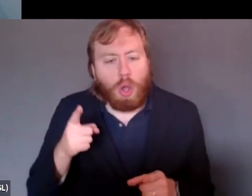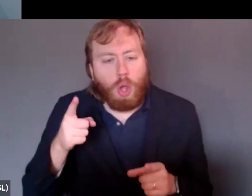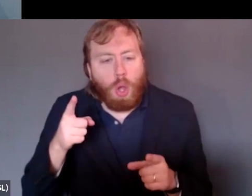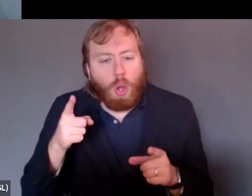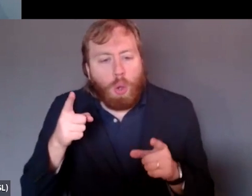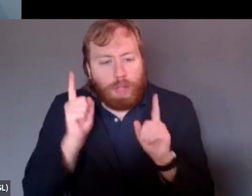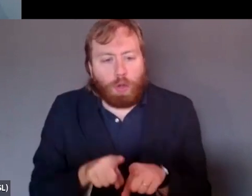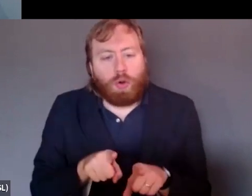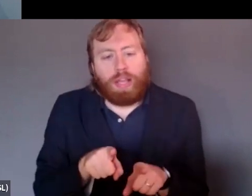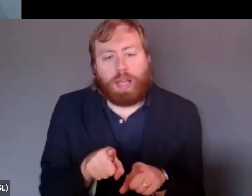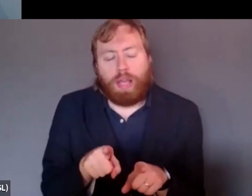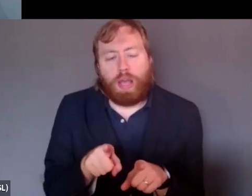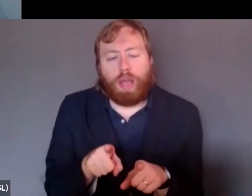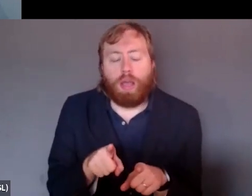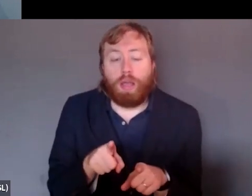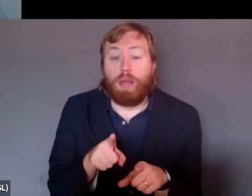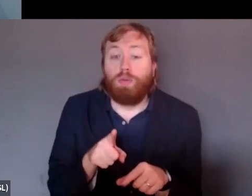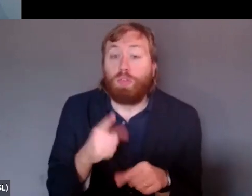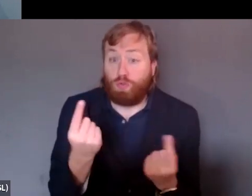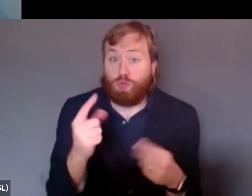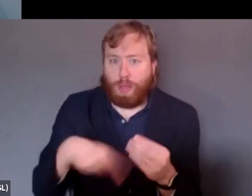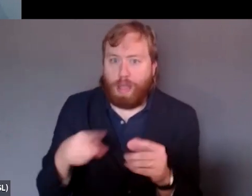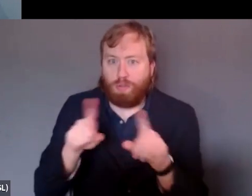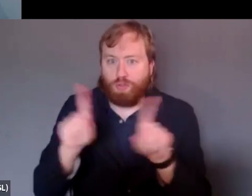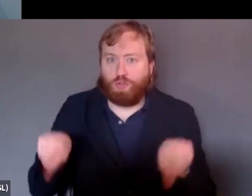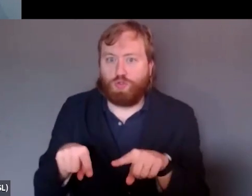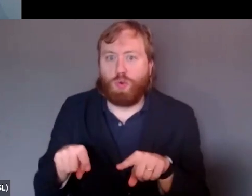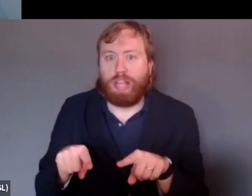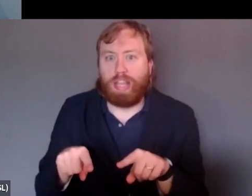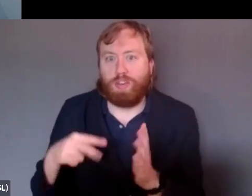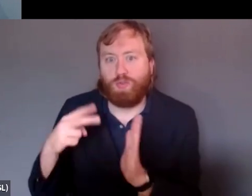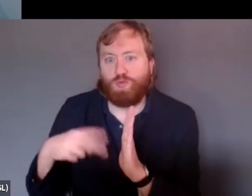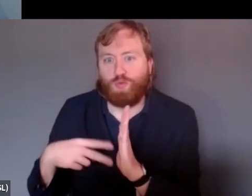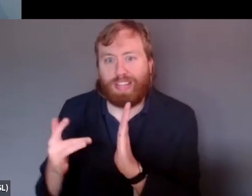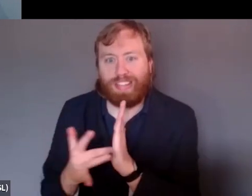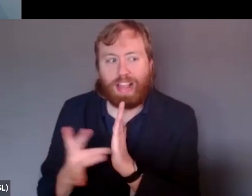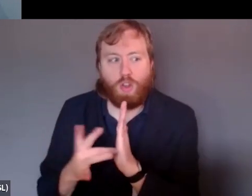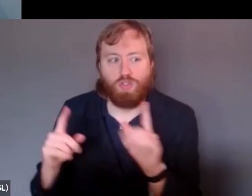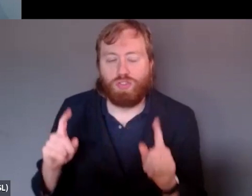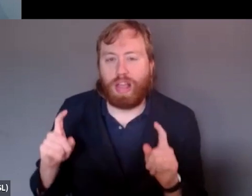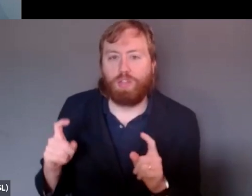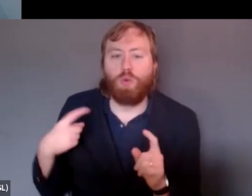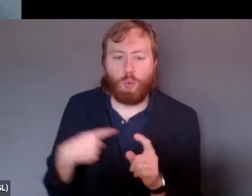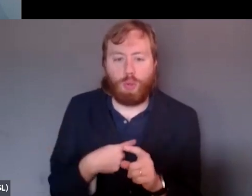we had a second user come in and do iPhone mobile so that we could have the touch accessibility.